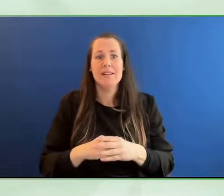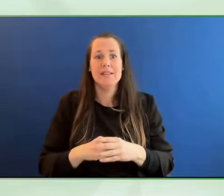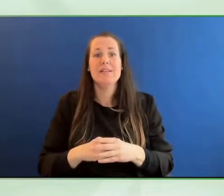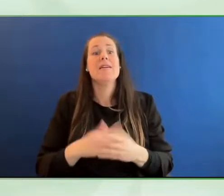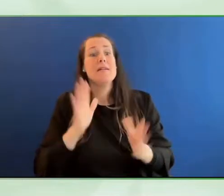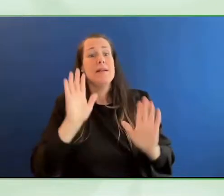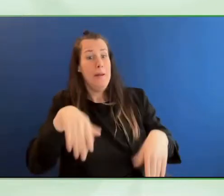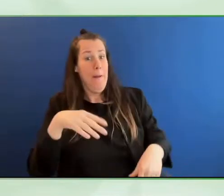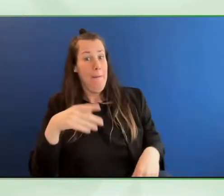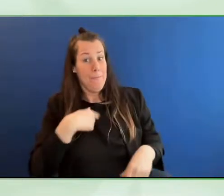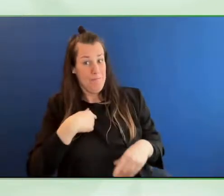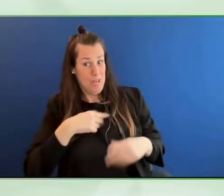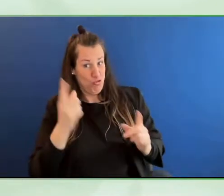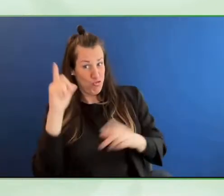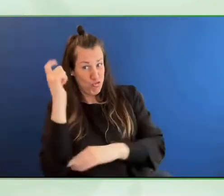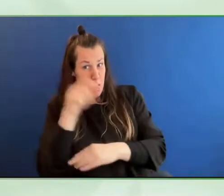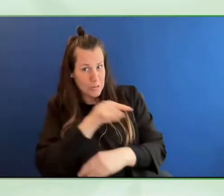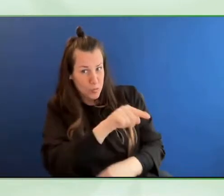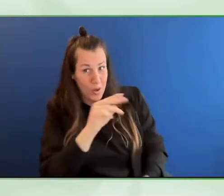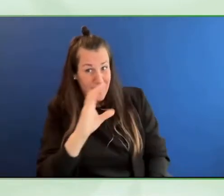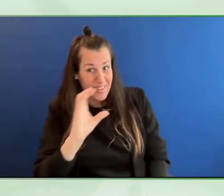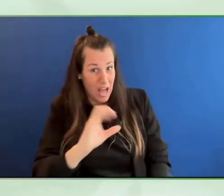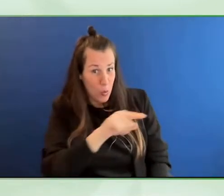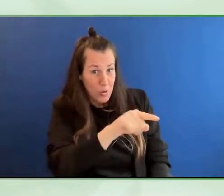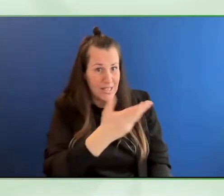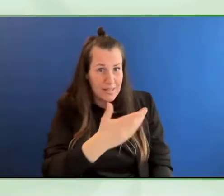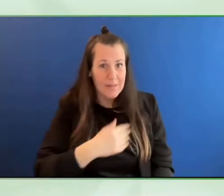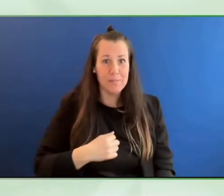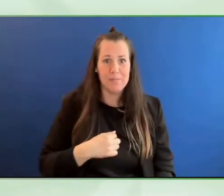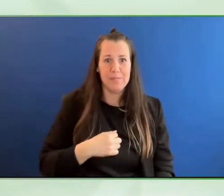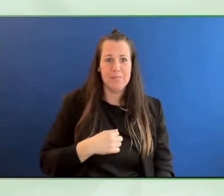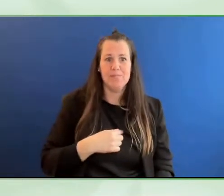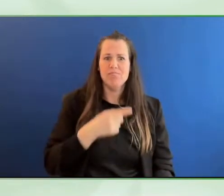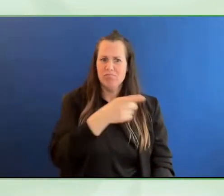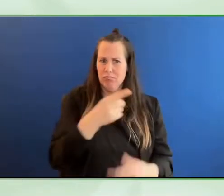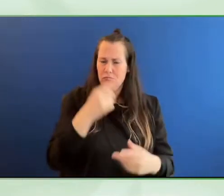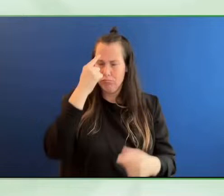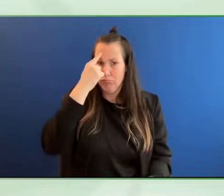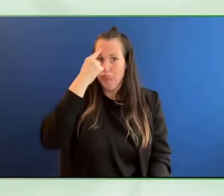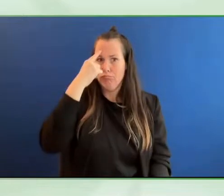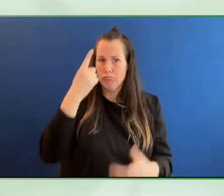Even though it's quite simple in terms of the requirement it's not happening in terms of the web.